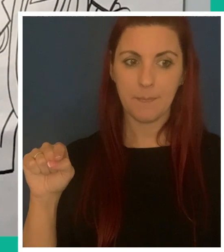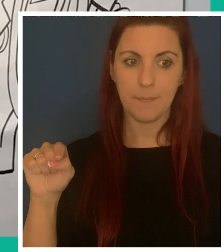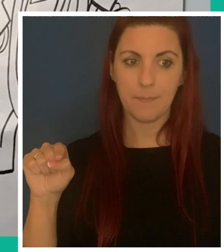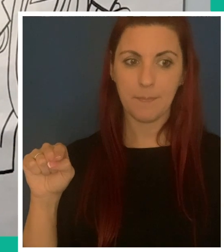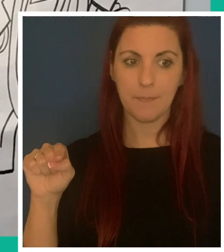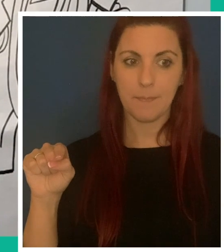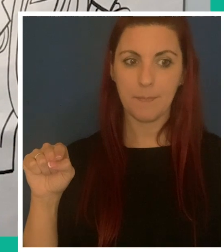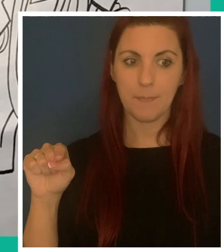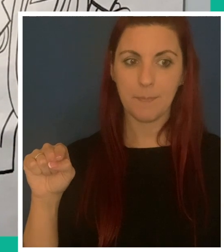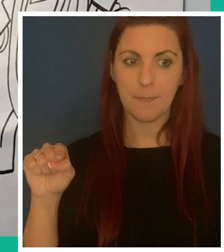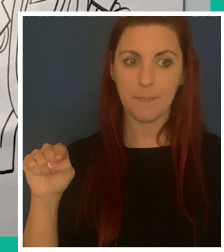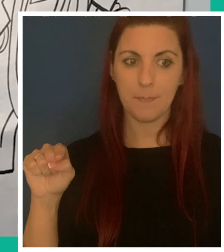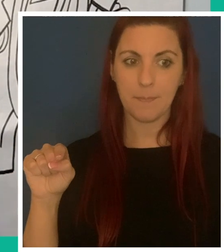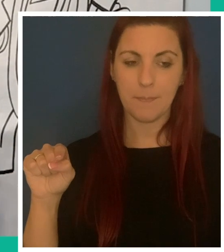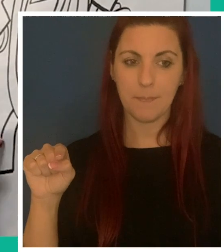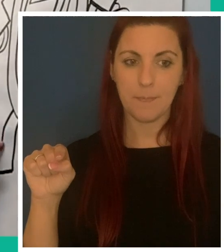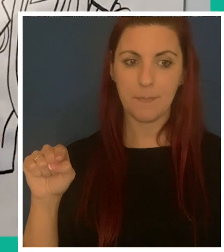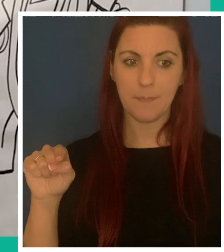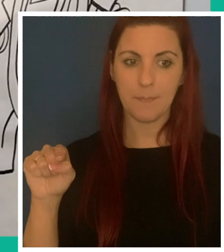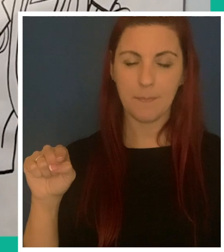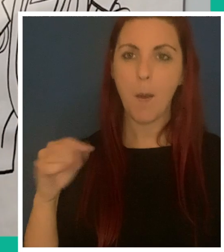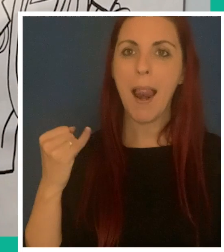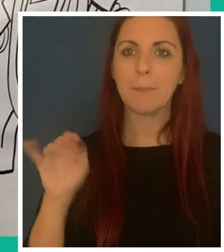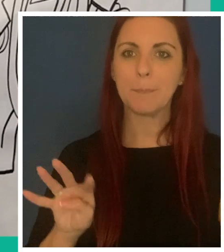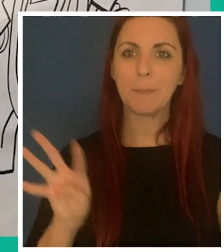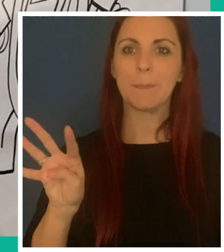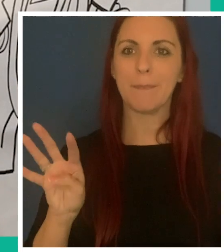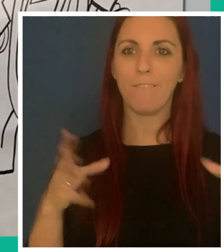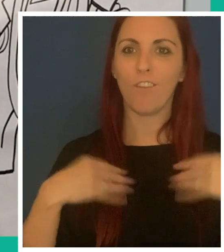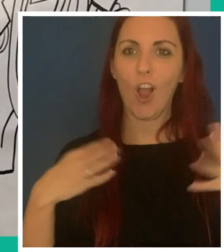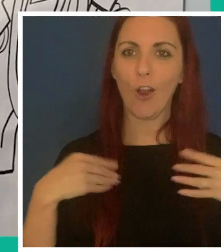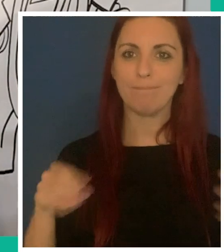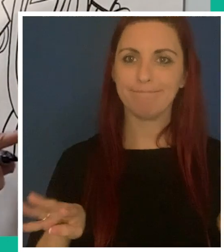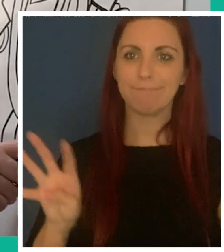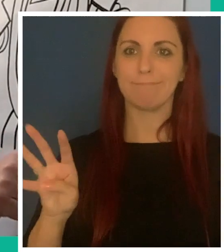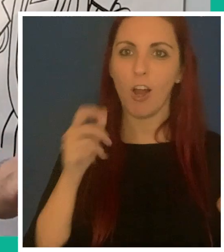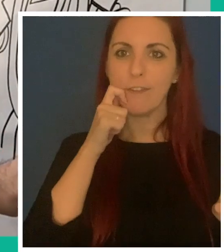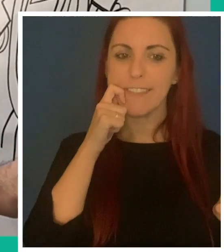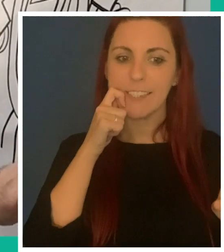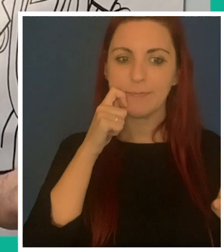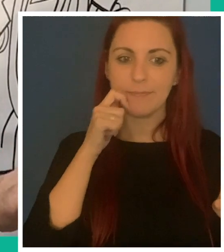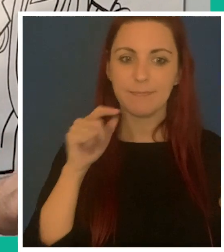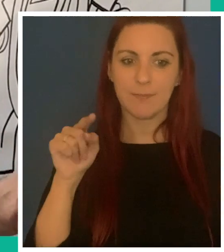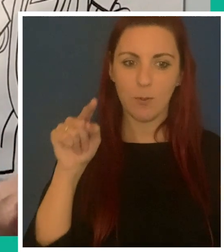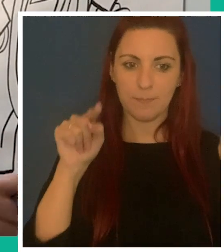going to put some spikey fur, I'm going to draw a line straight across and some spikey fur down here and a line coming across and spikey fur down